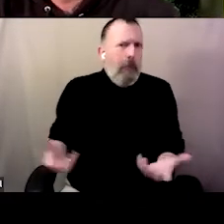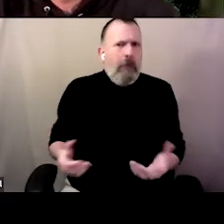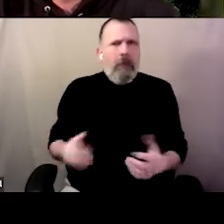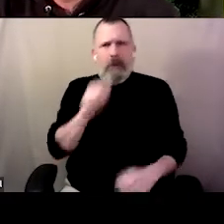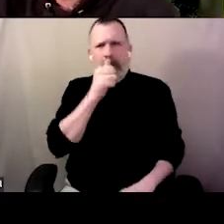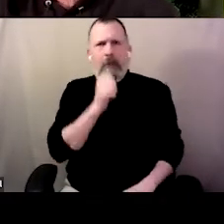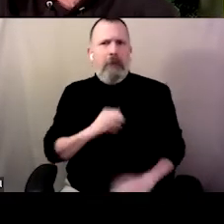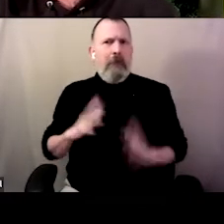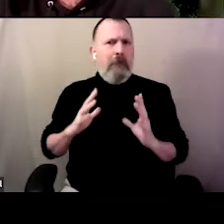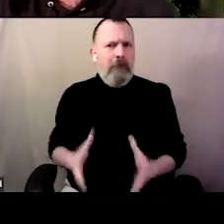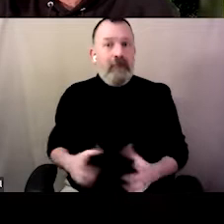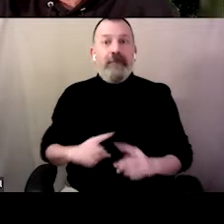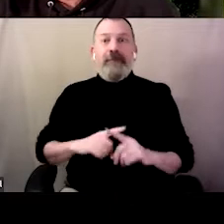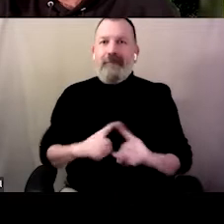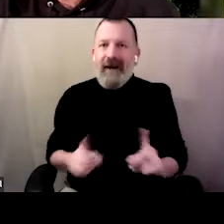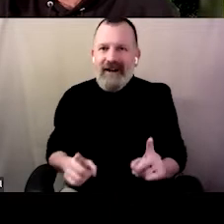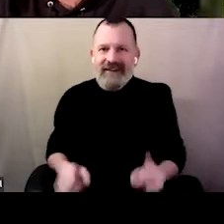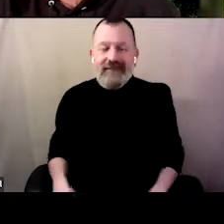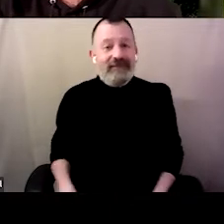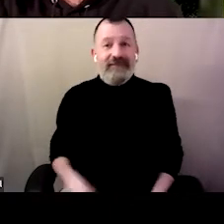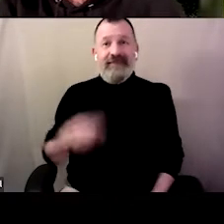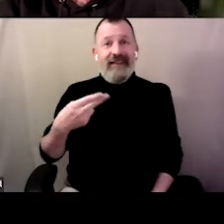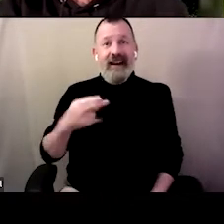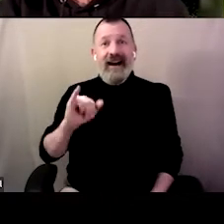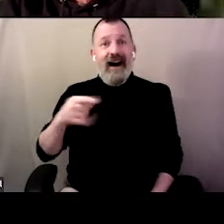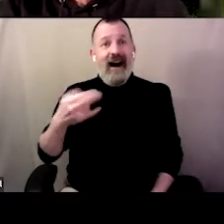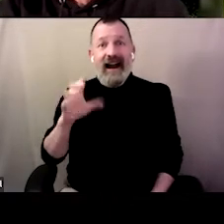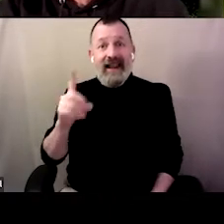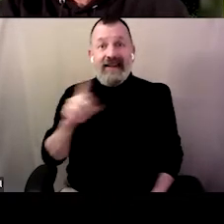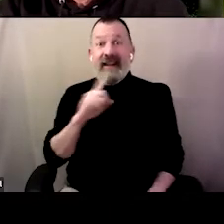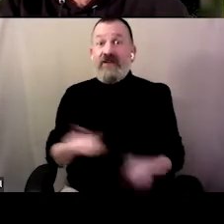CalebBarlow: But here's the thing, Highland is also part of strong system now. So,